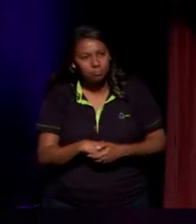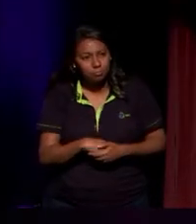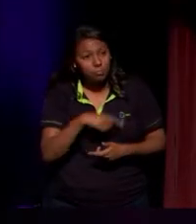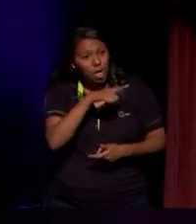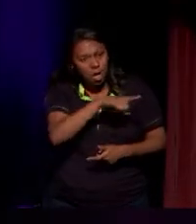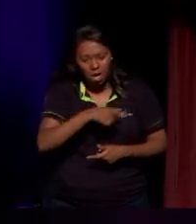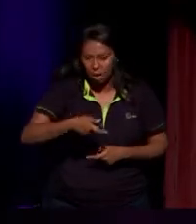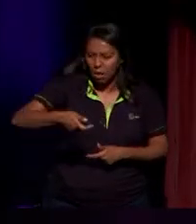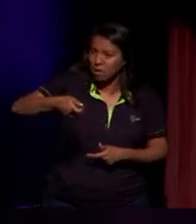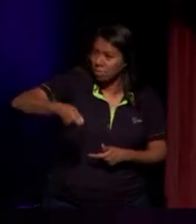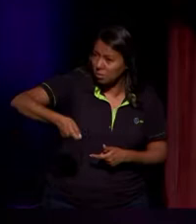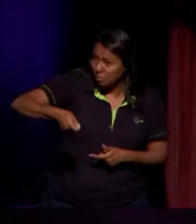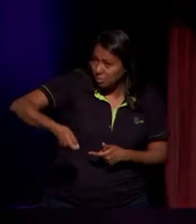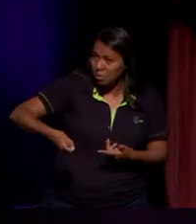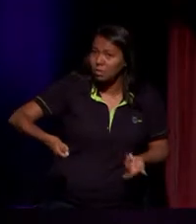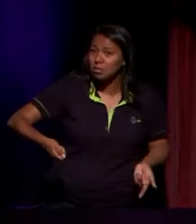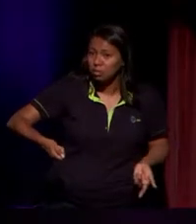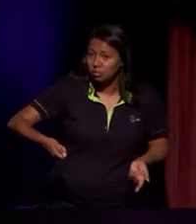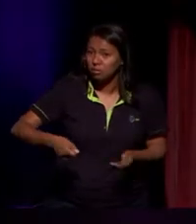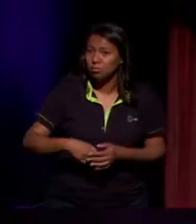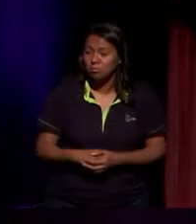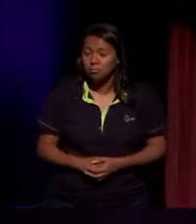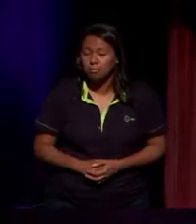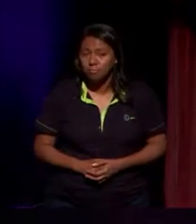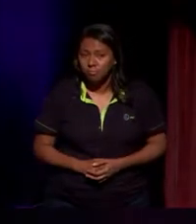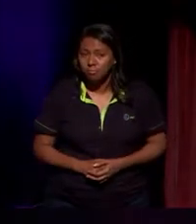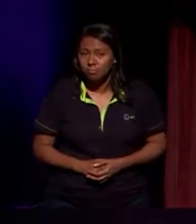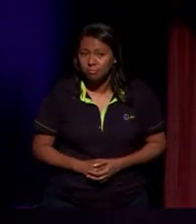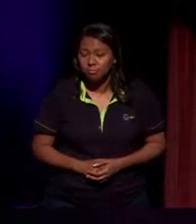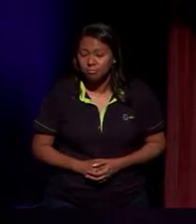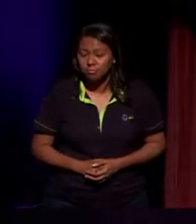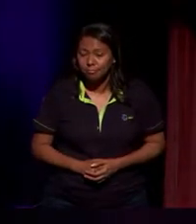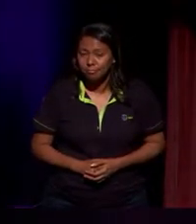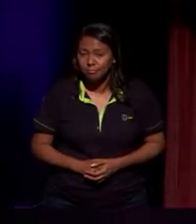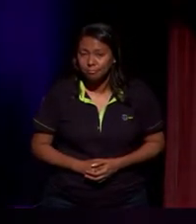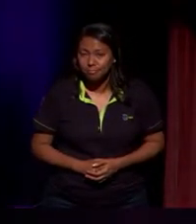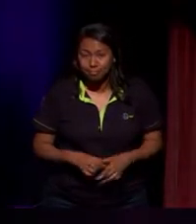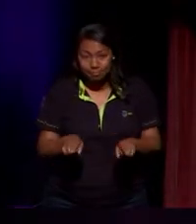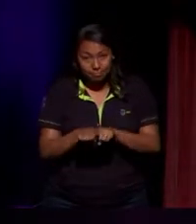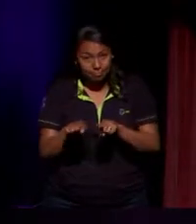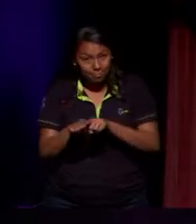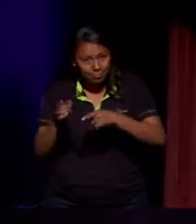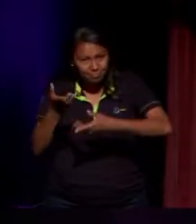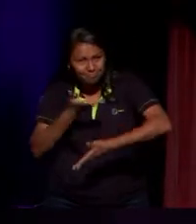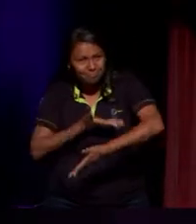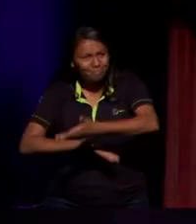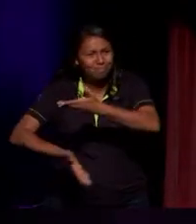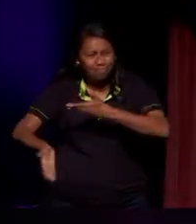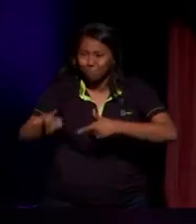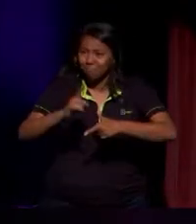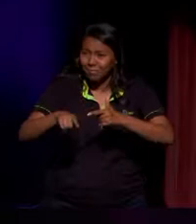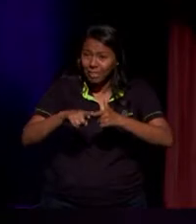regarding to what is happening around you, and the troubled relationship that these young women have,